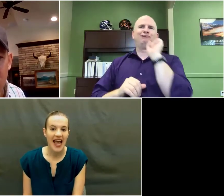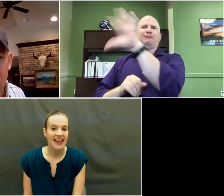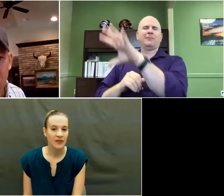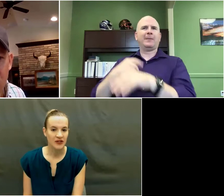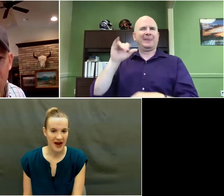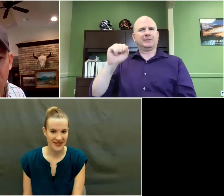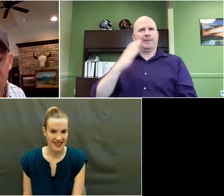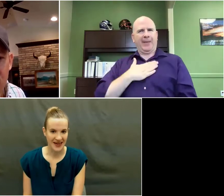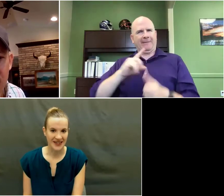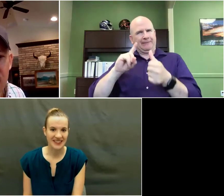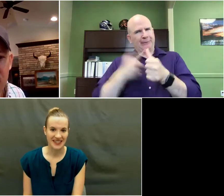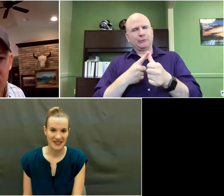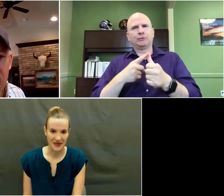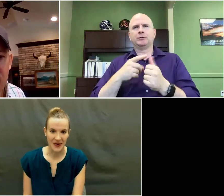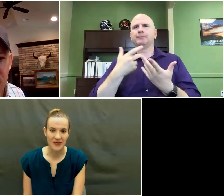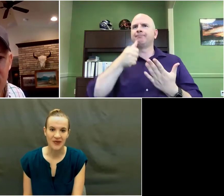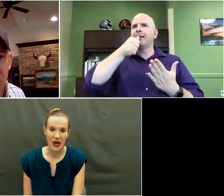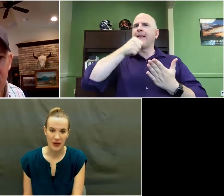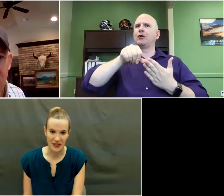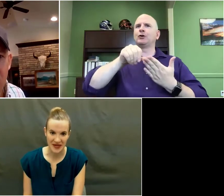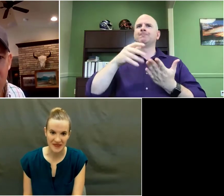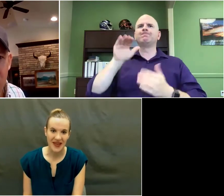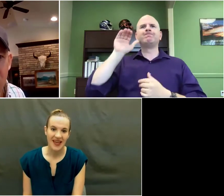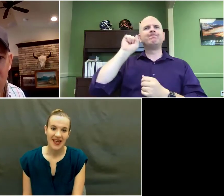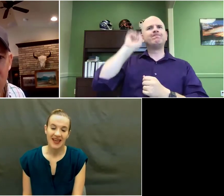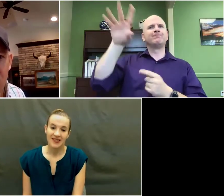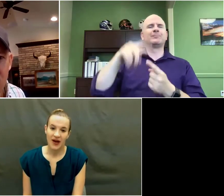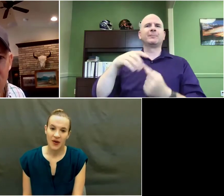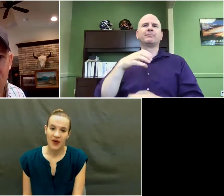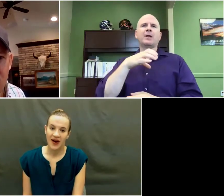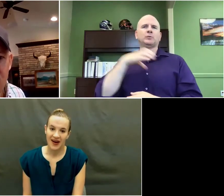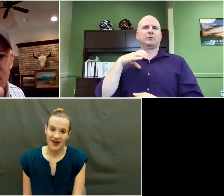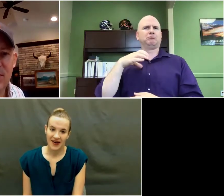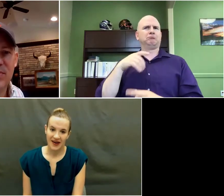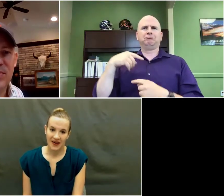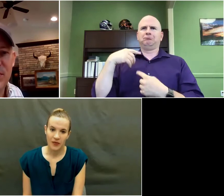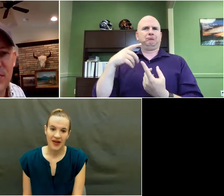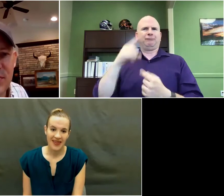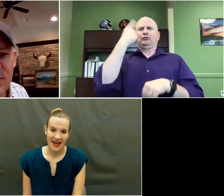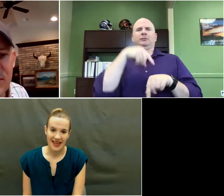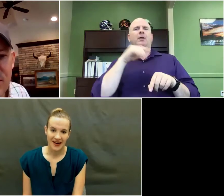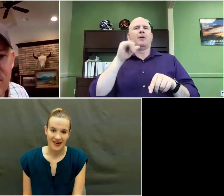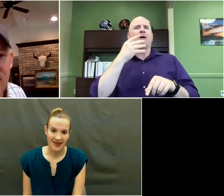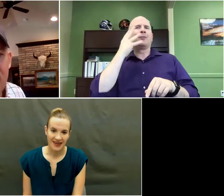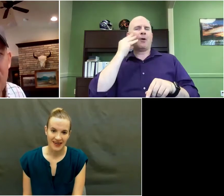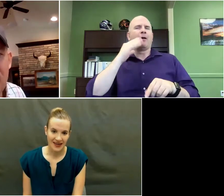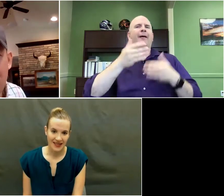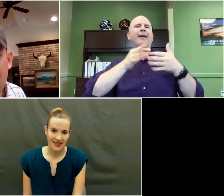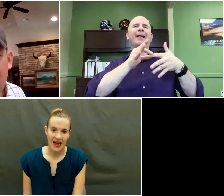and then we drafted that letter and sent it to a few of our congressman. So with that letter, that